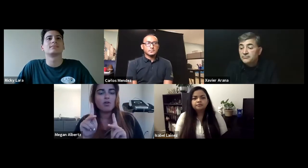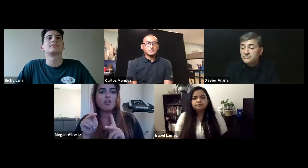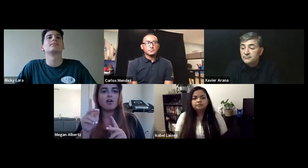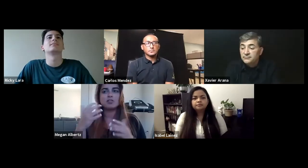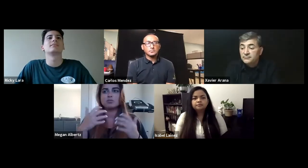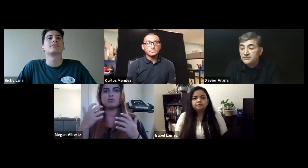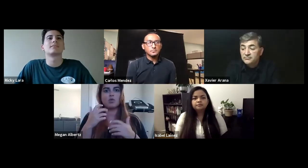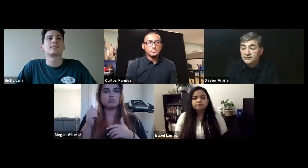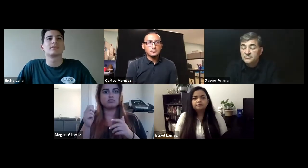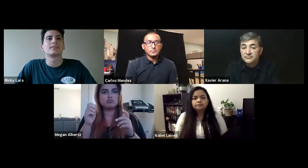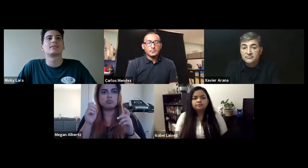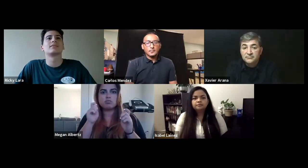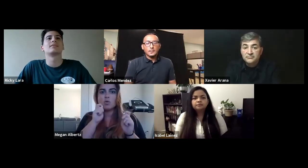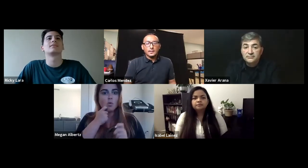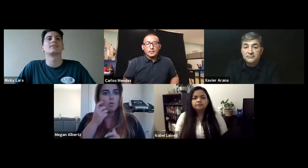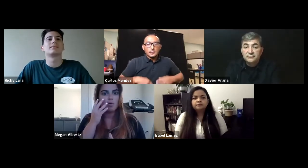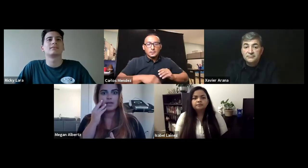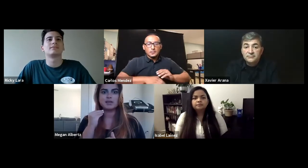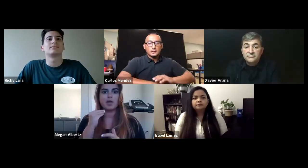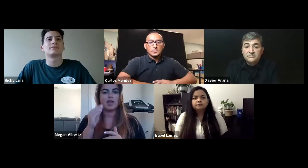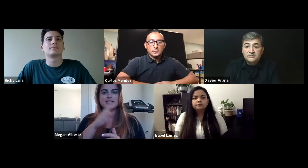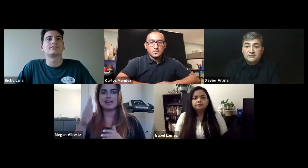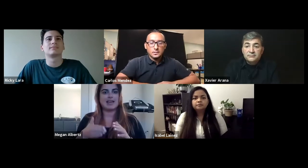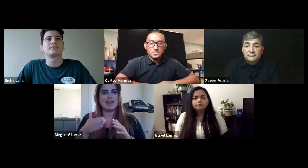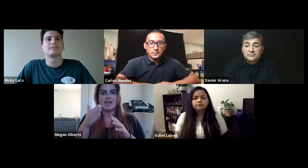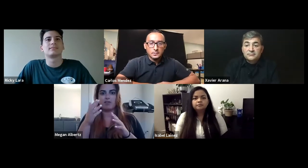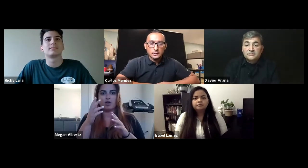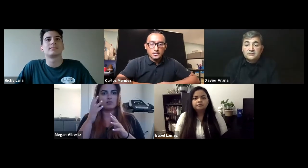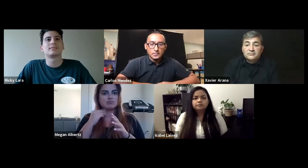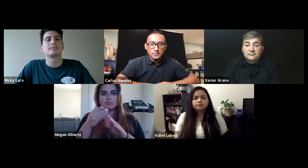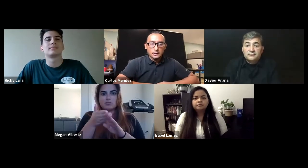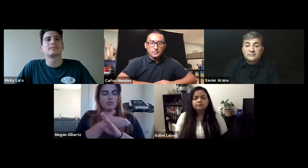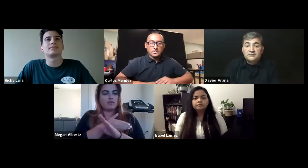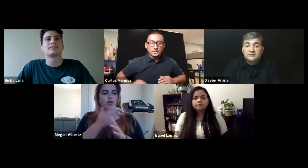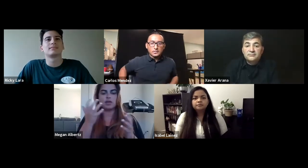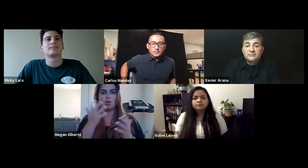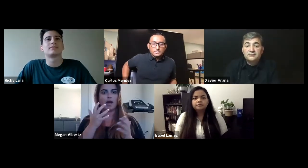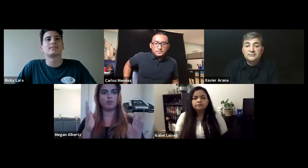I saw finally being able to connect with other deaf people. It was the coolest experience.